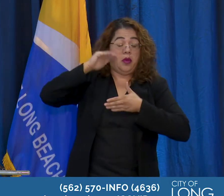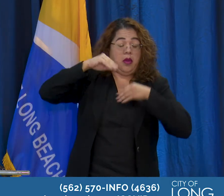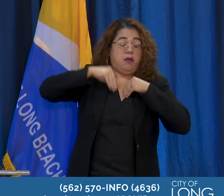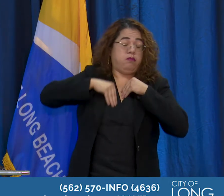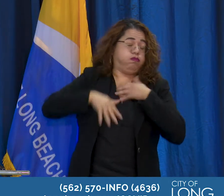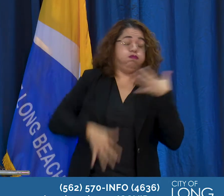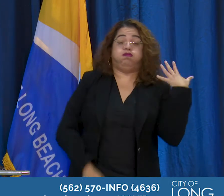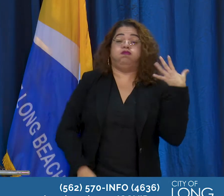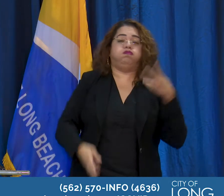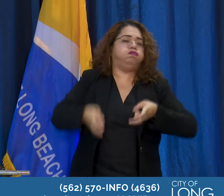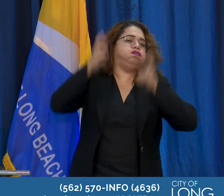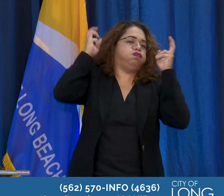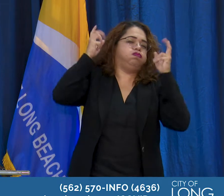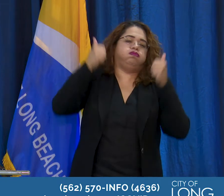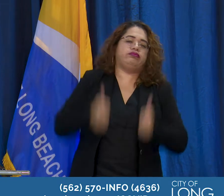staff.